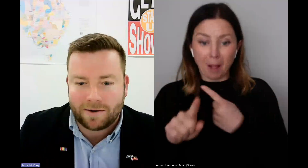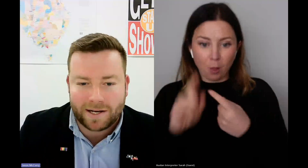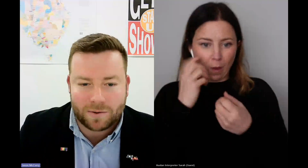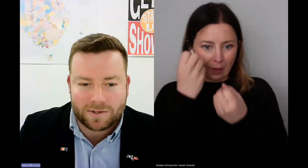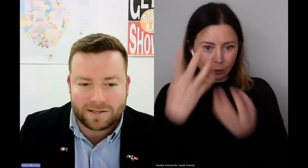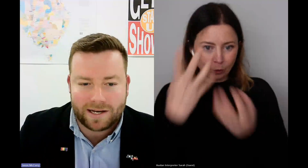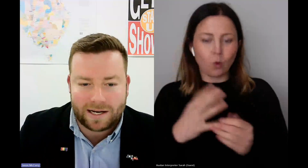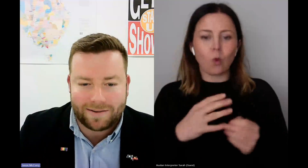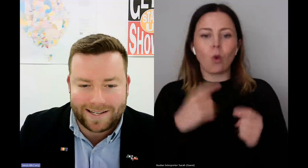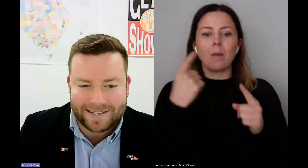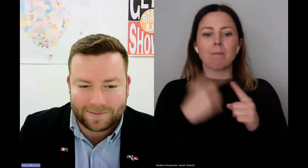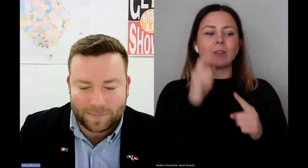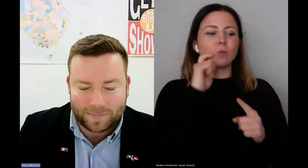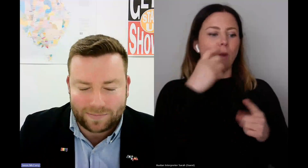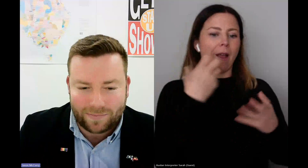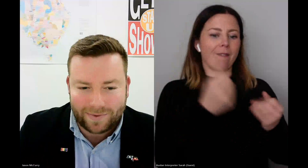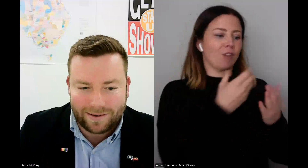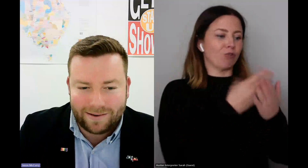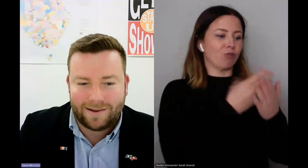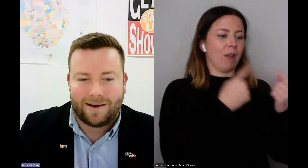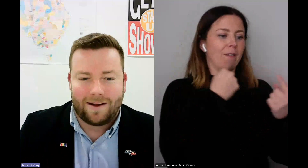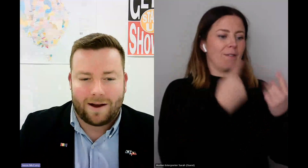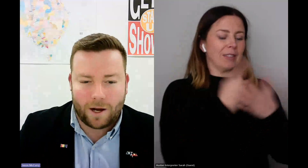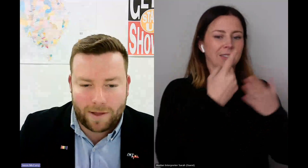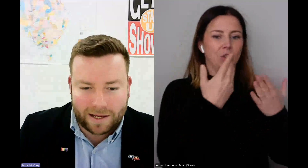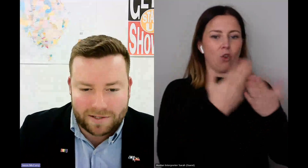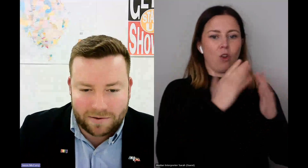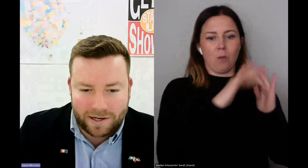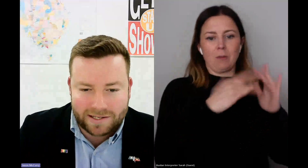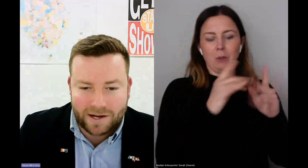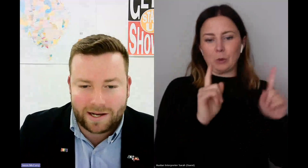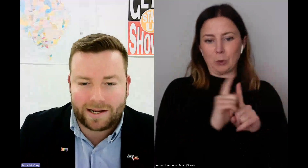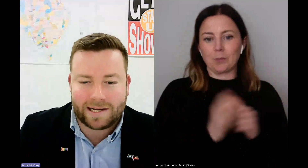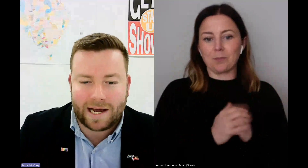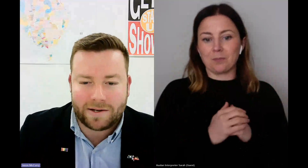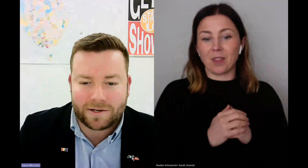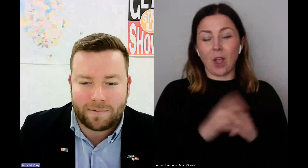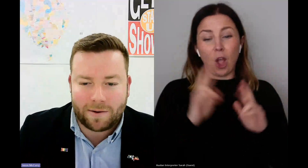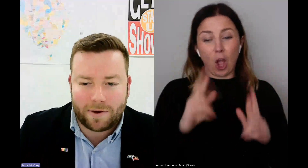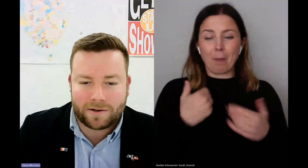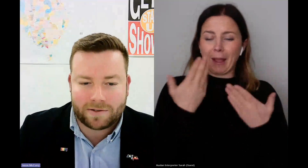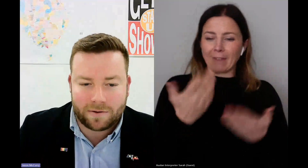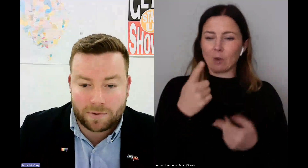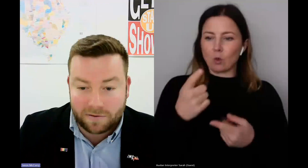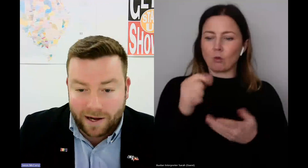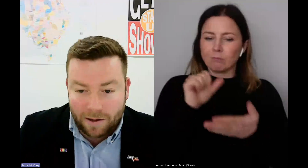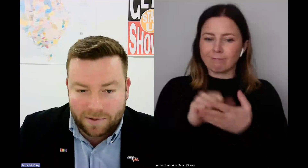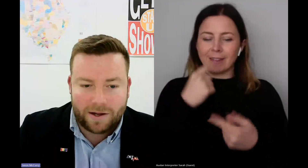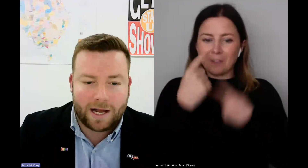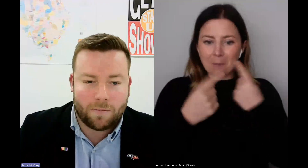resources and events. I hope that gives a good insight into how the DREAM Network was developed